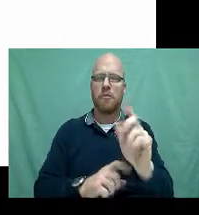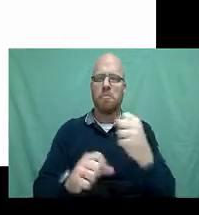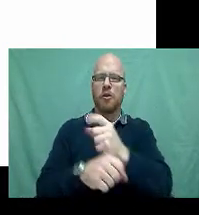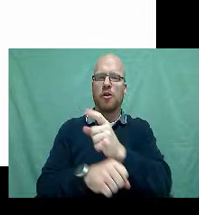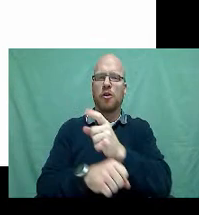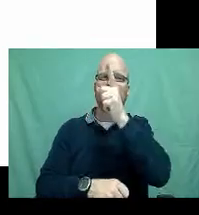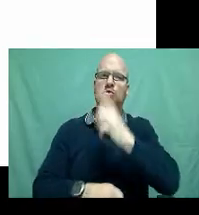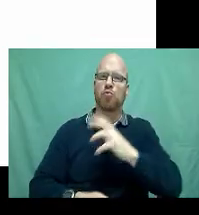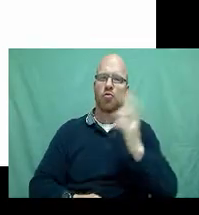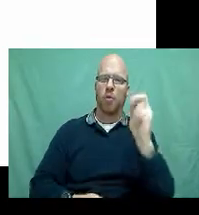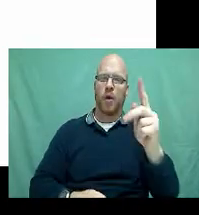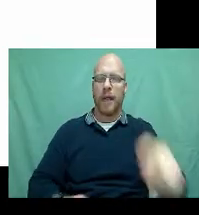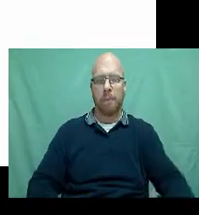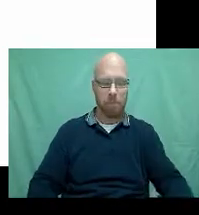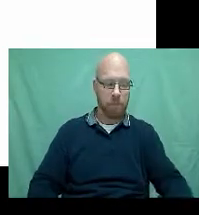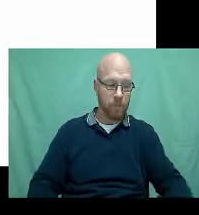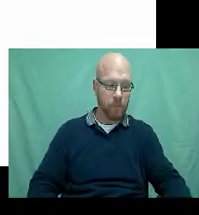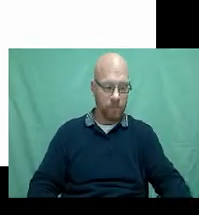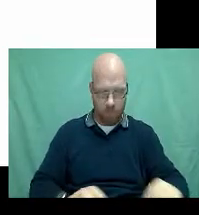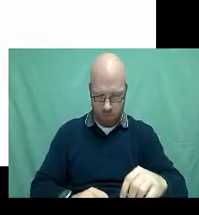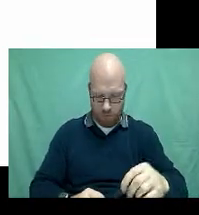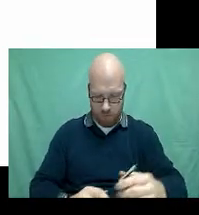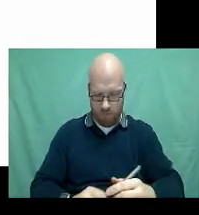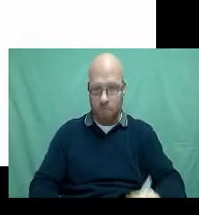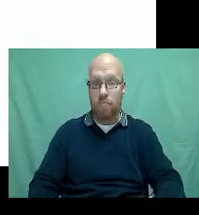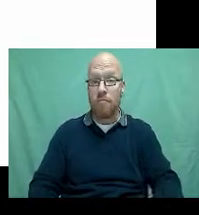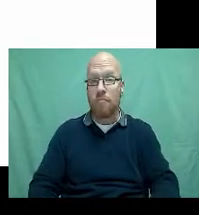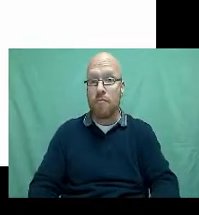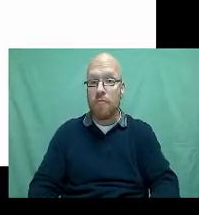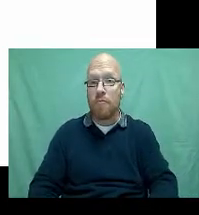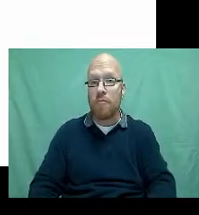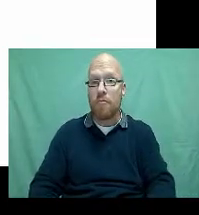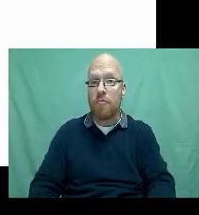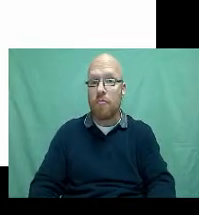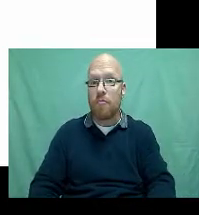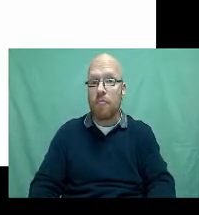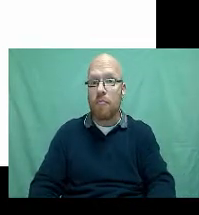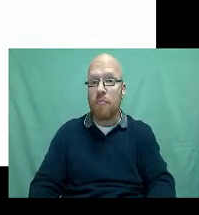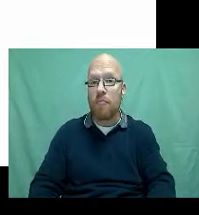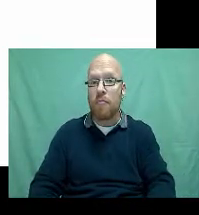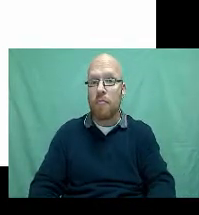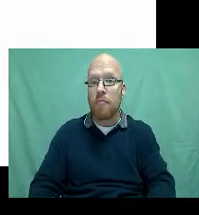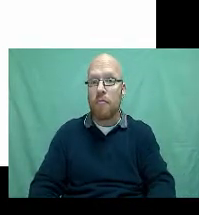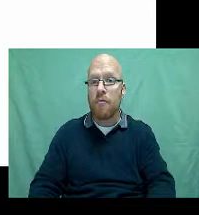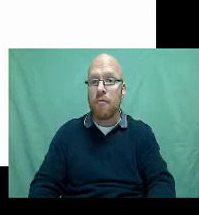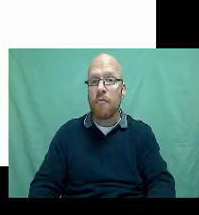and check the first one here, but not the next two. But you can check them on your own to make sure we're correct.